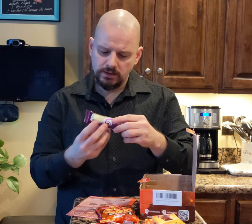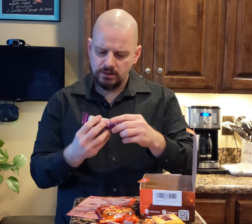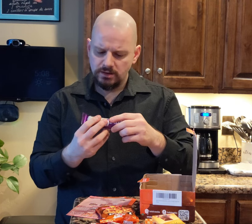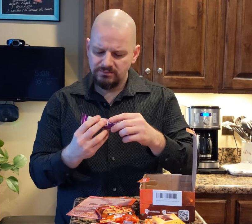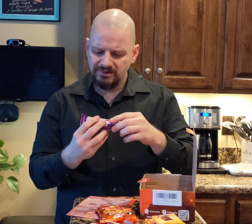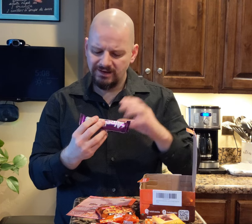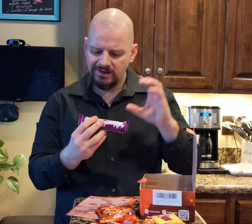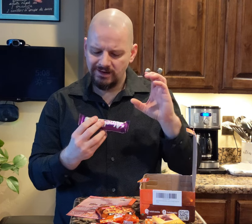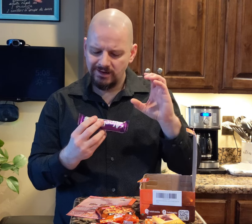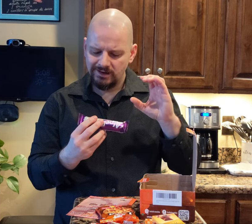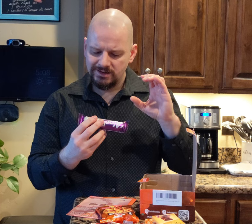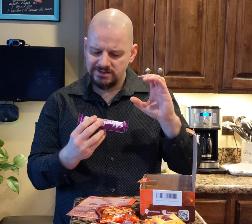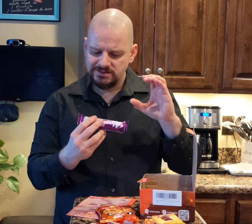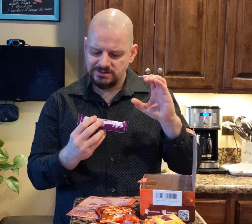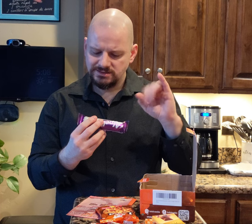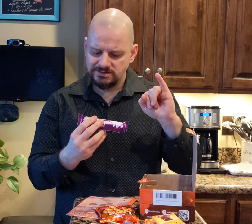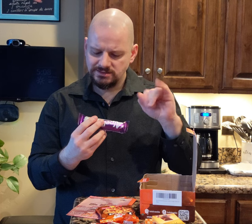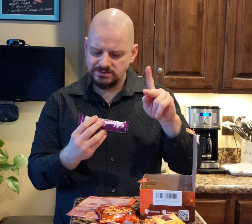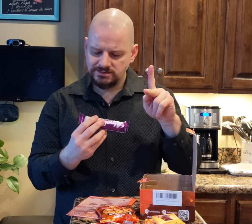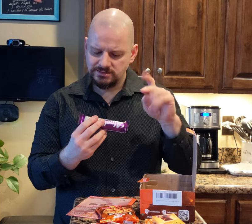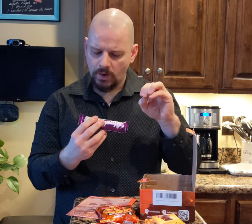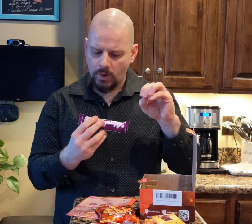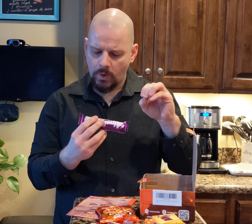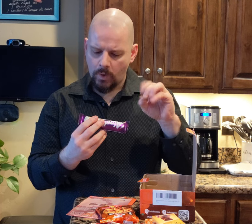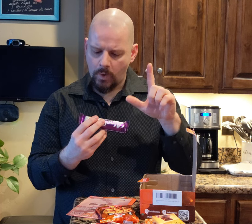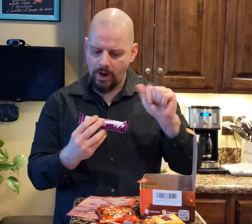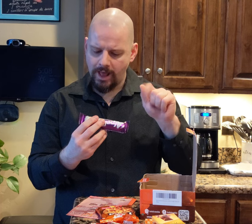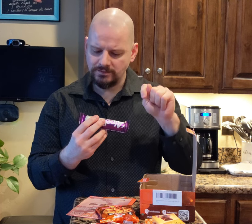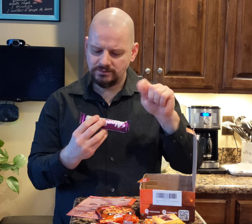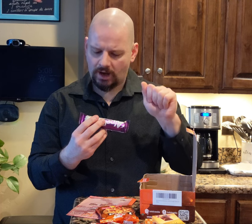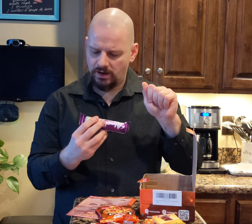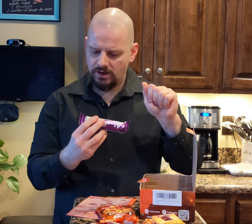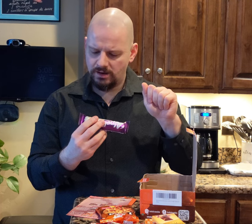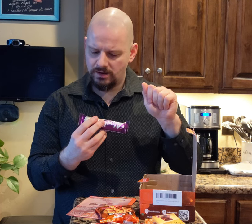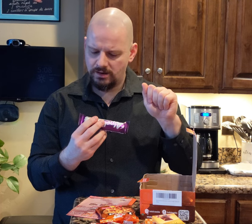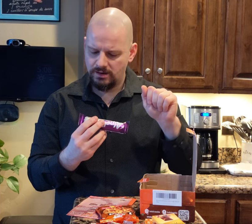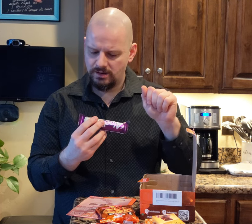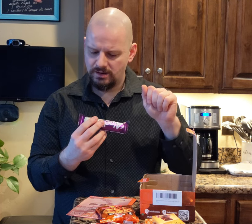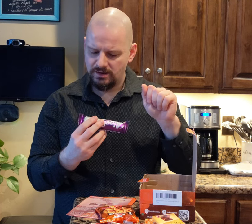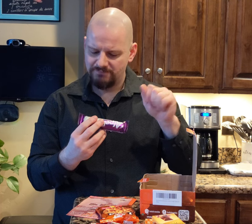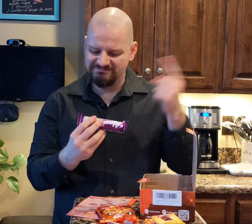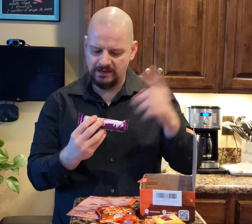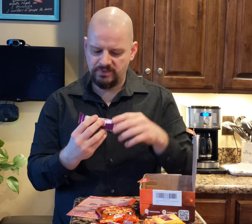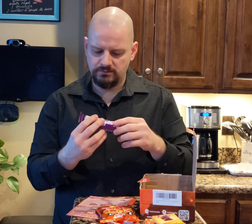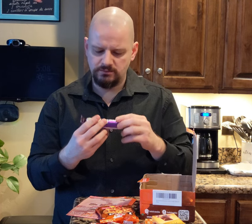"Cikolata" something...